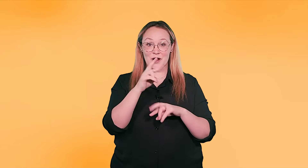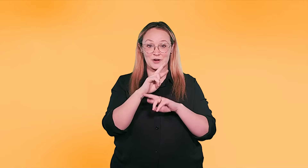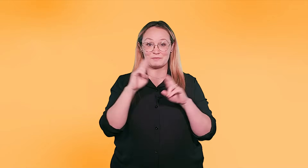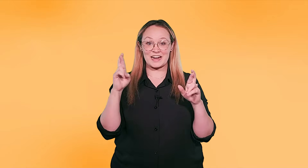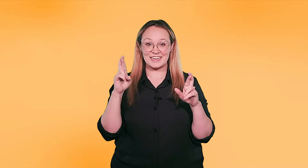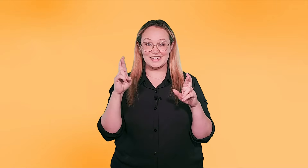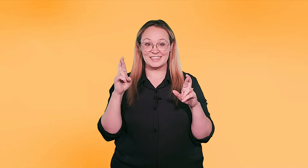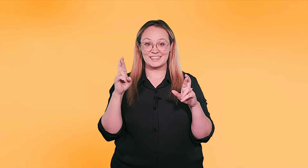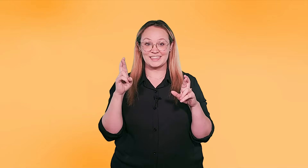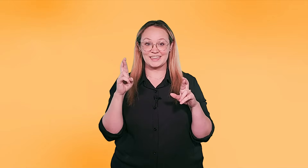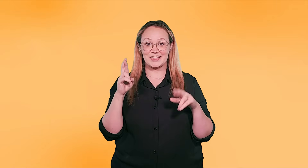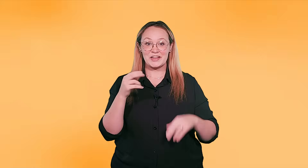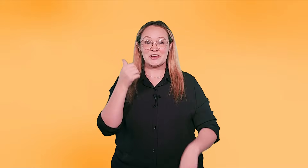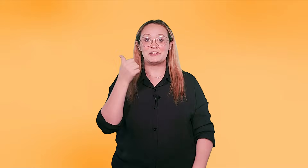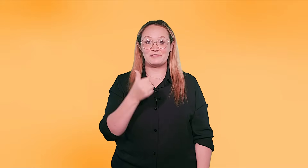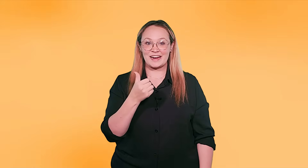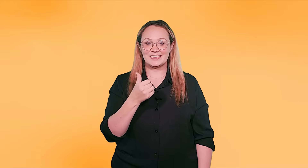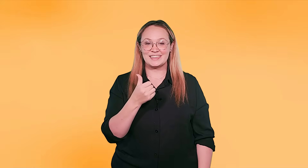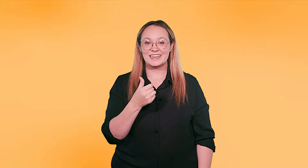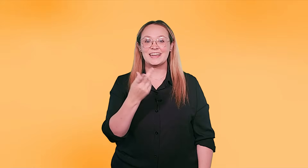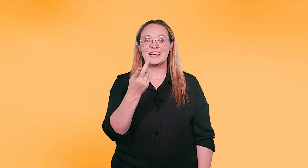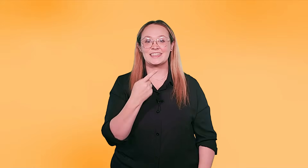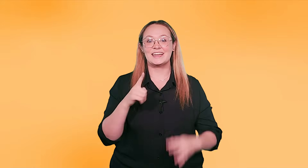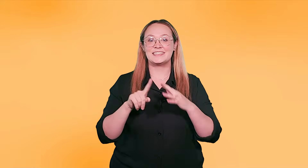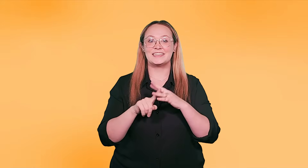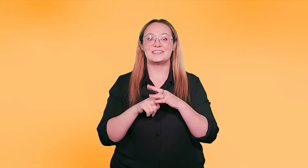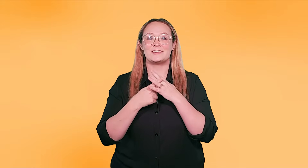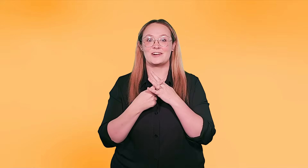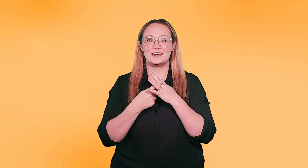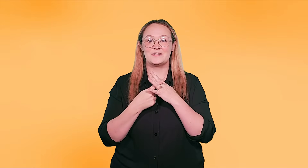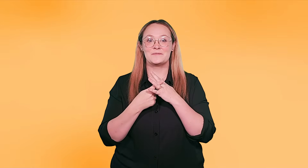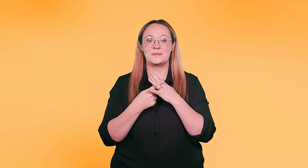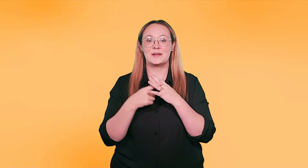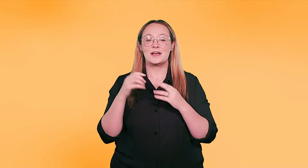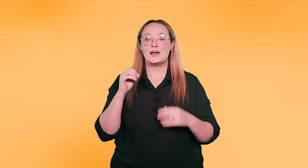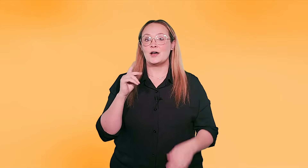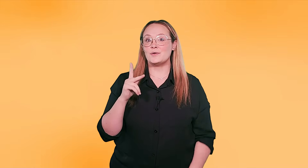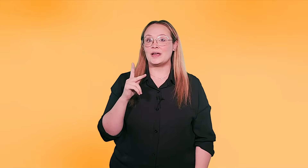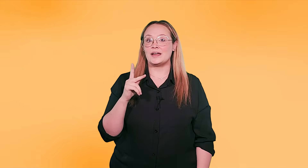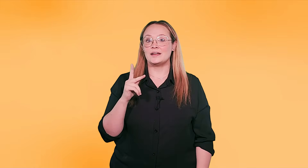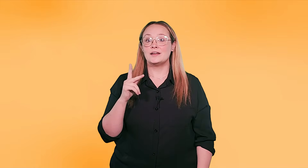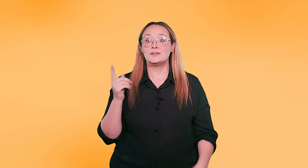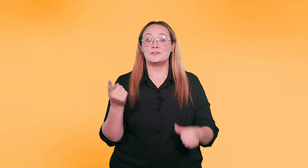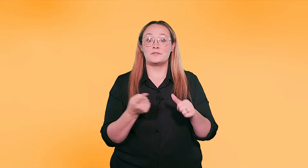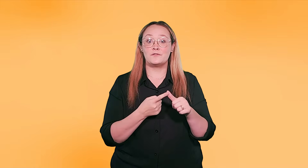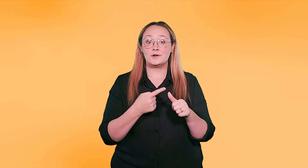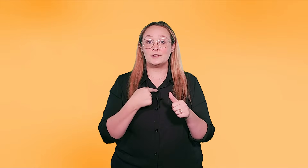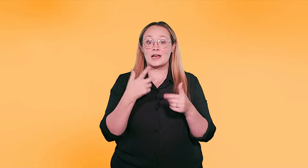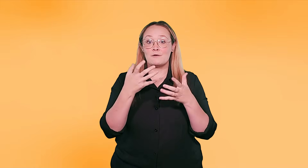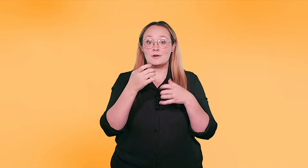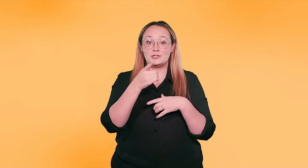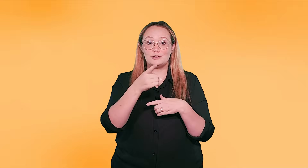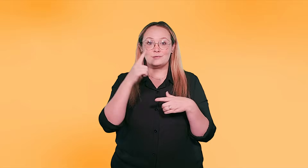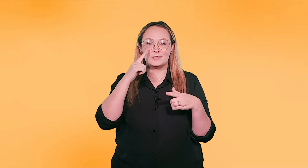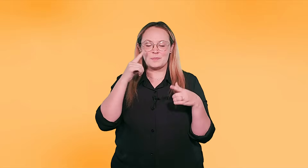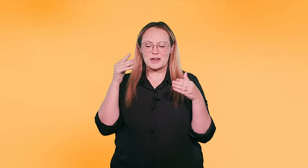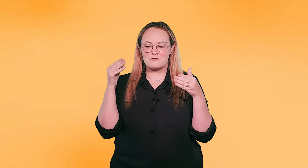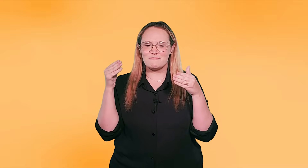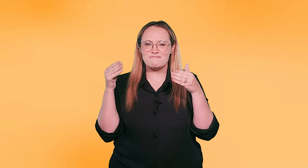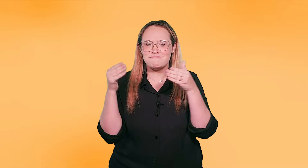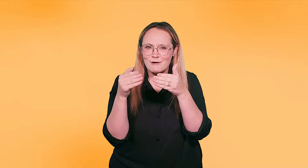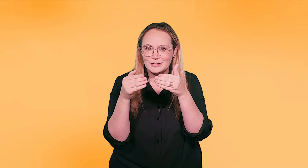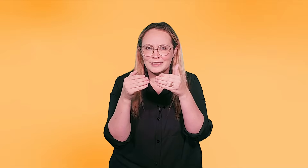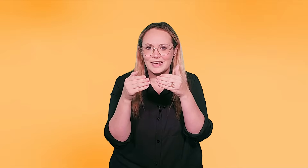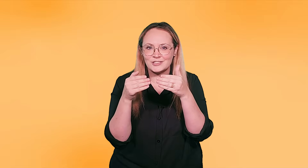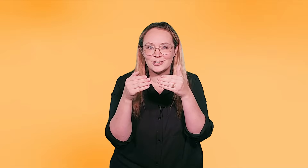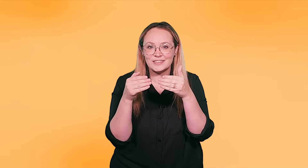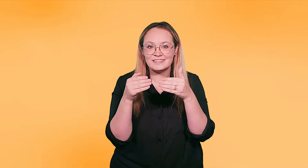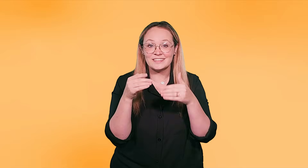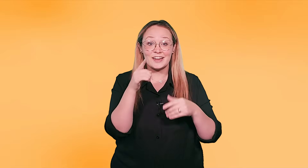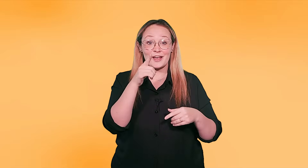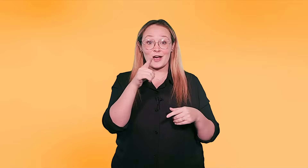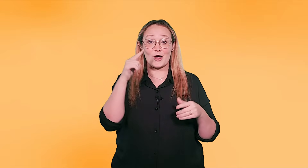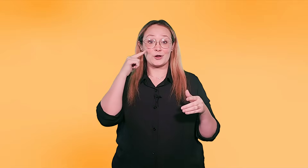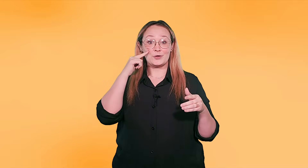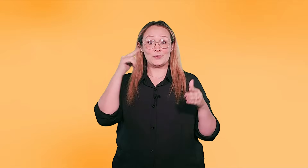Are you ready? Great! Let's get started. Okay, so first, I want you to pay close attention.